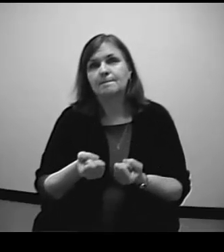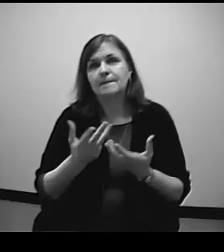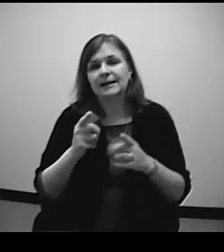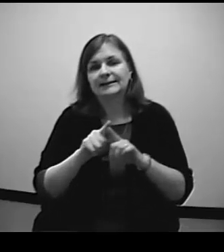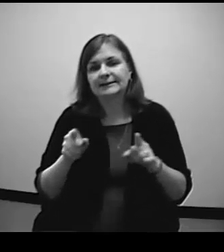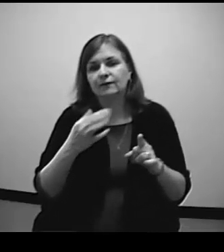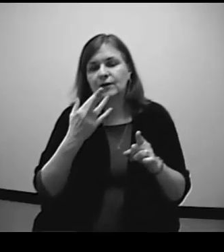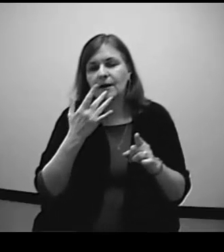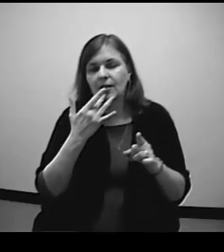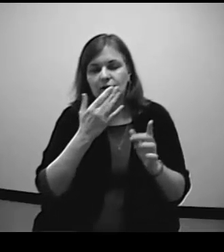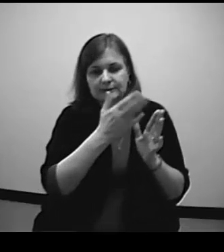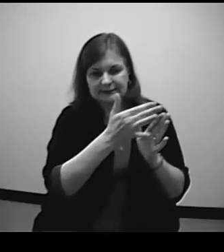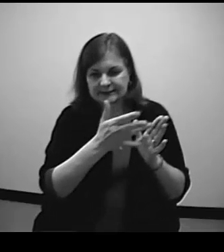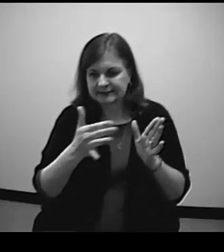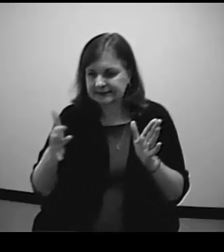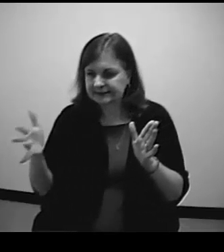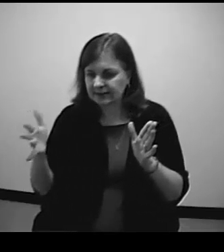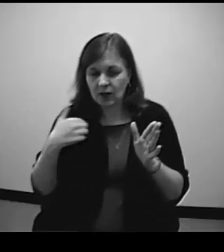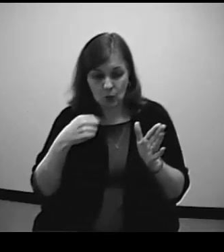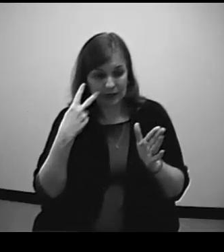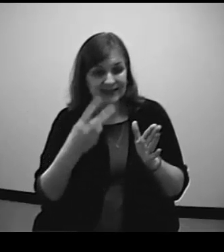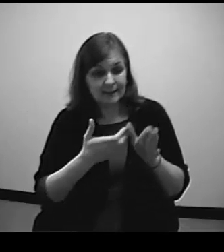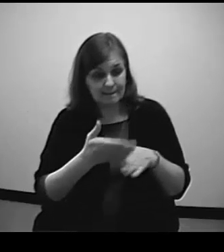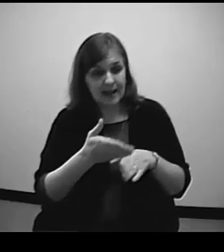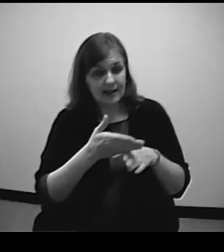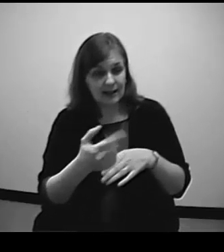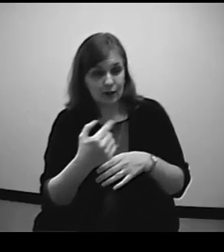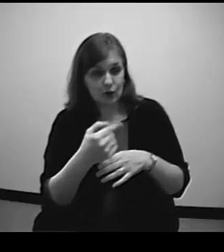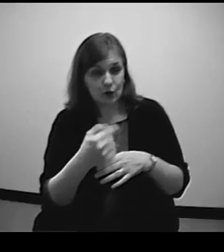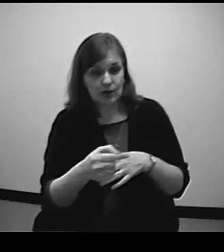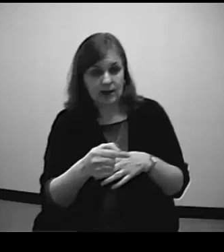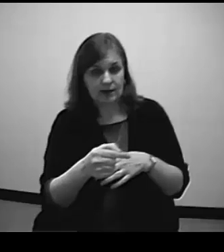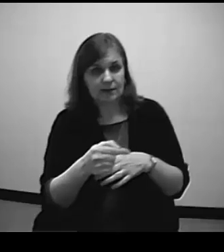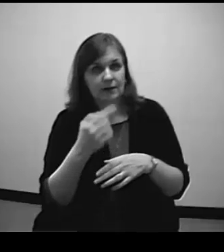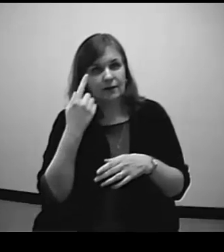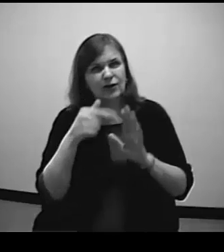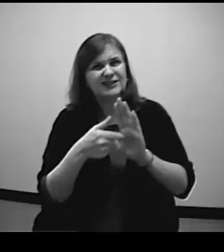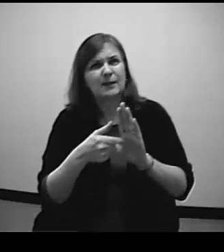in their pigments the green is what we see most prominently